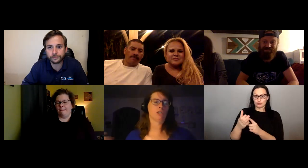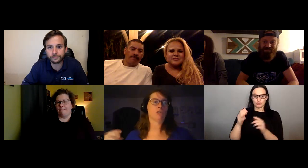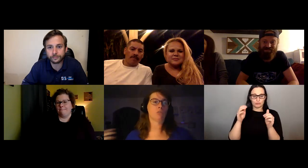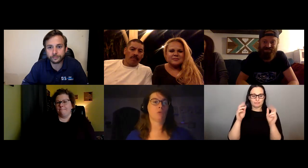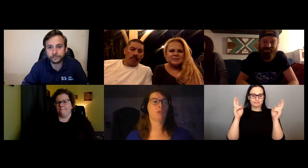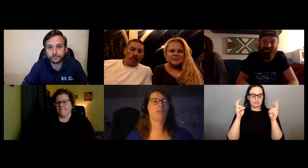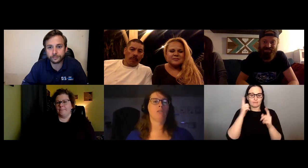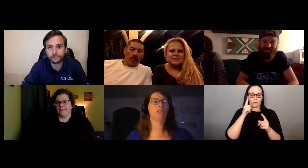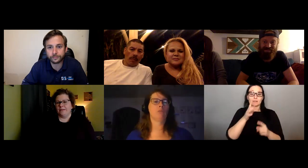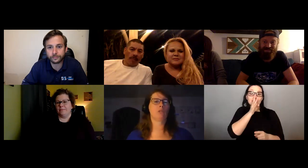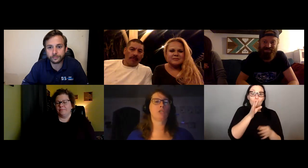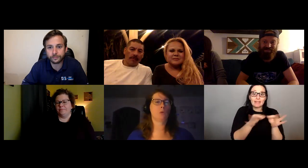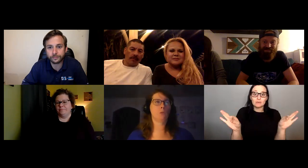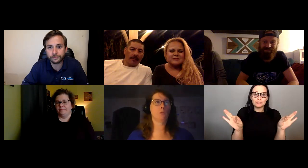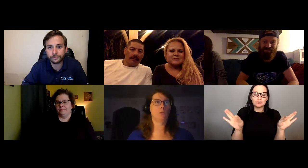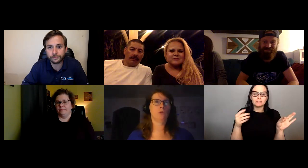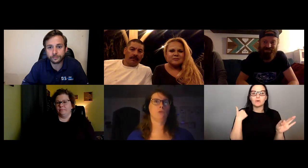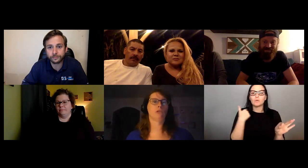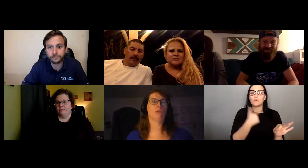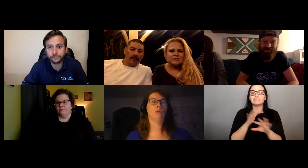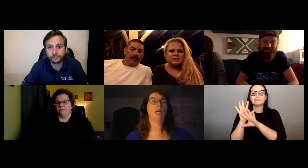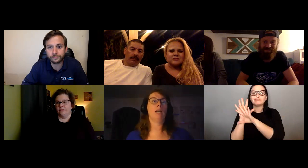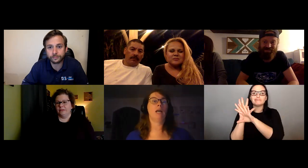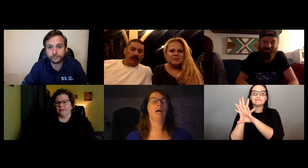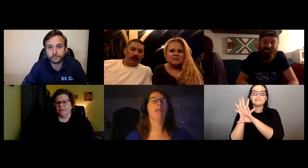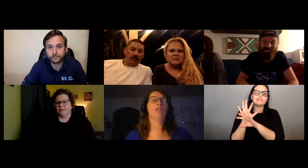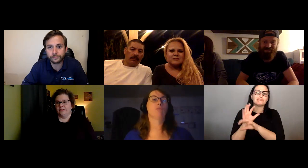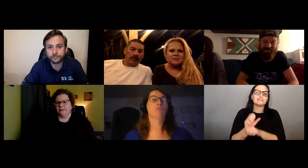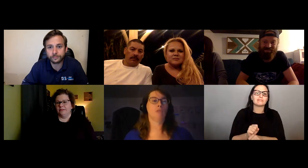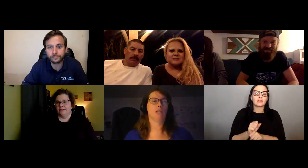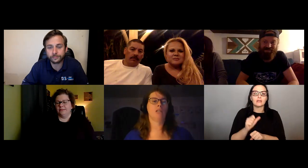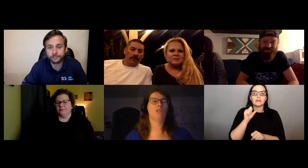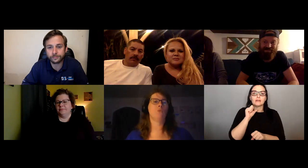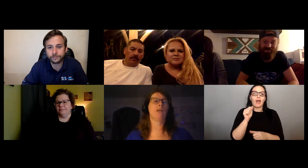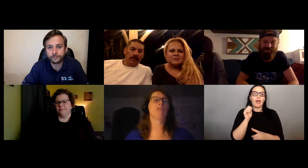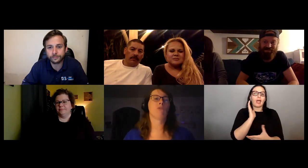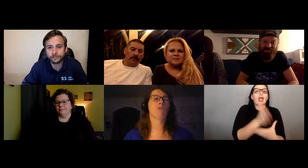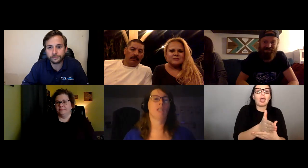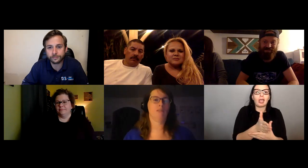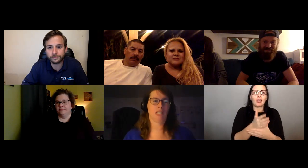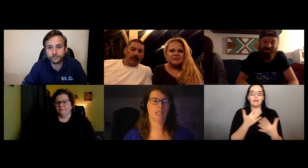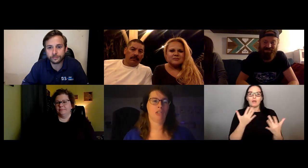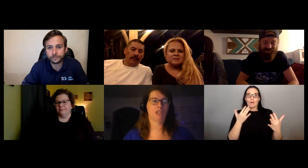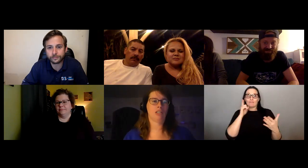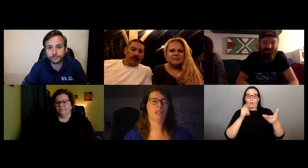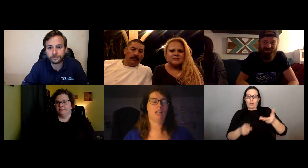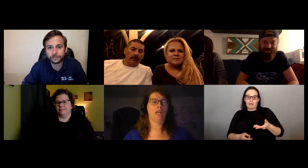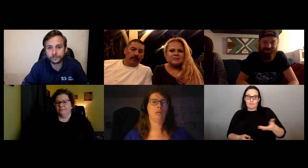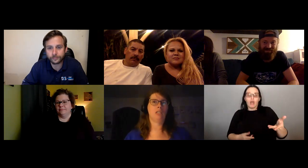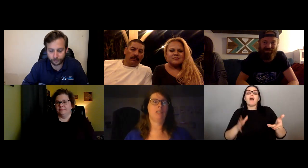spoken languages we're so used to not intruding to wait